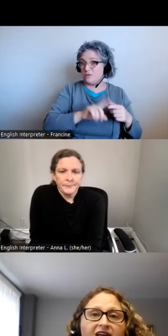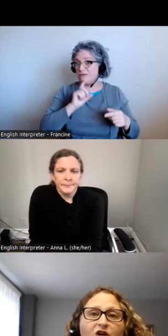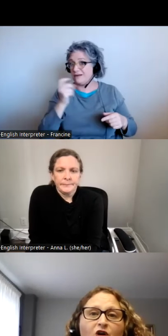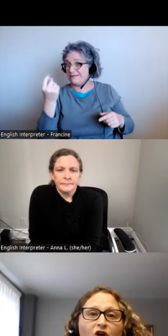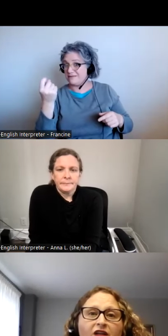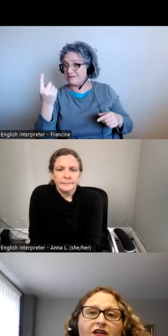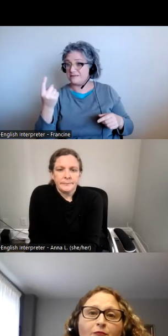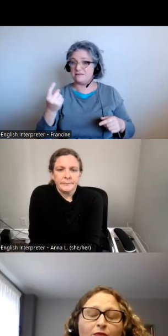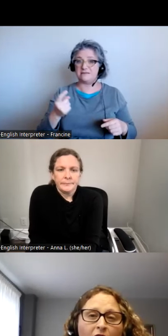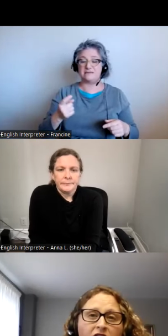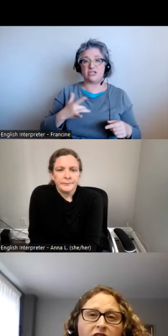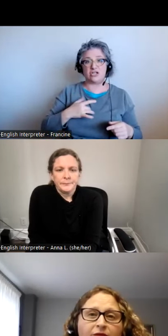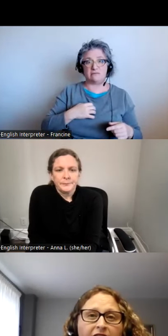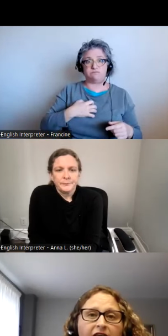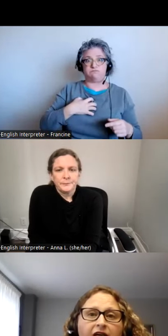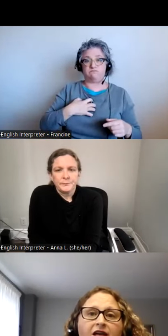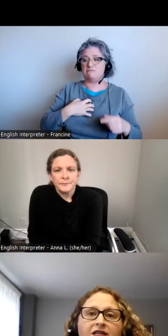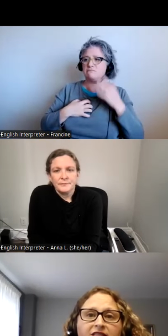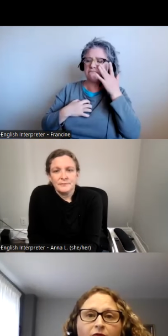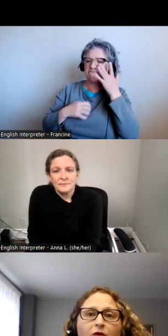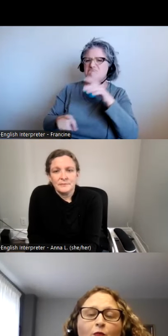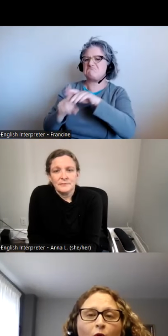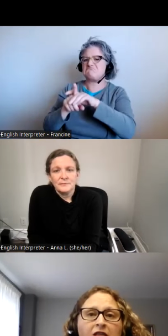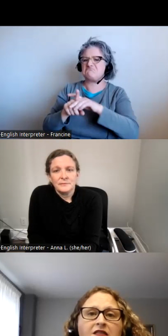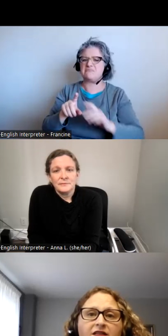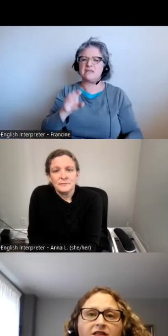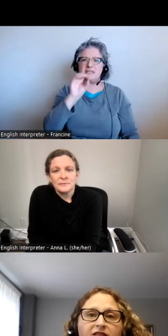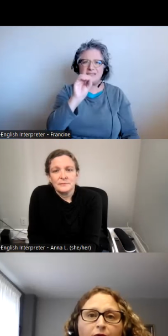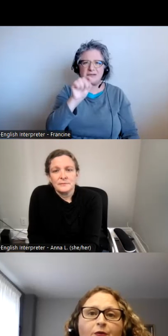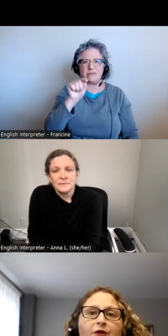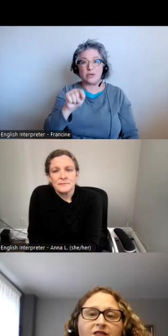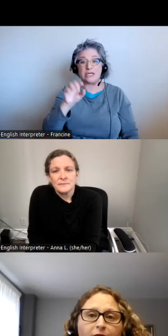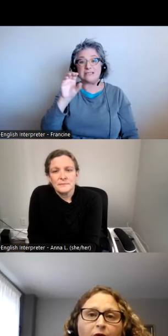more commonly seen. So for children